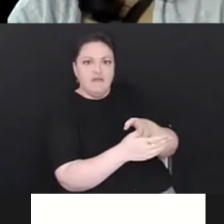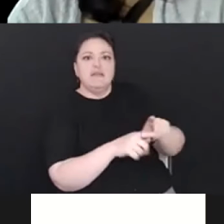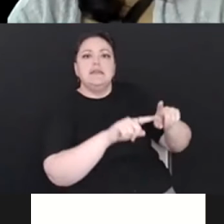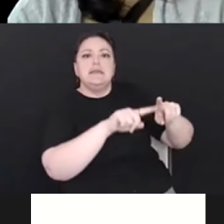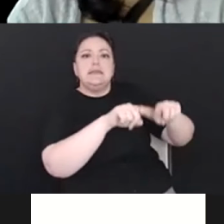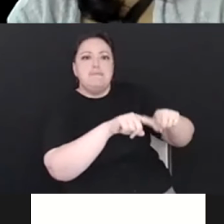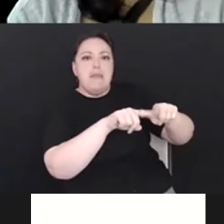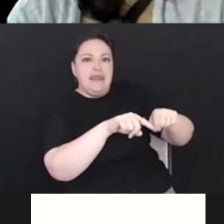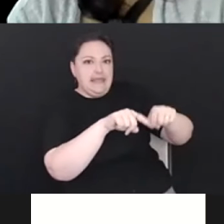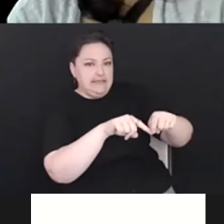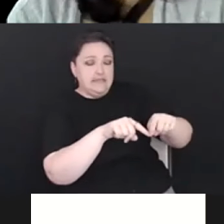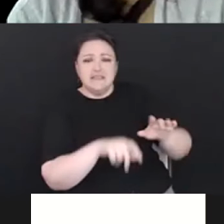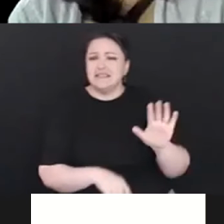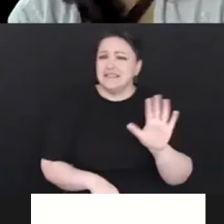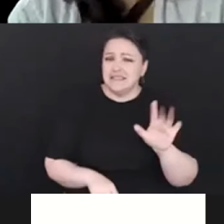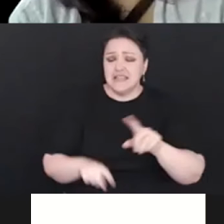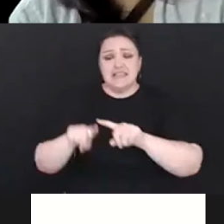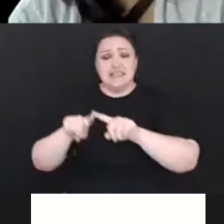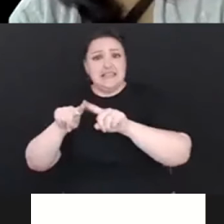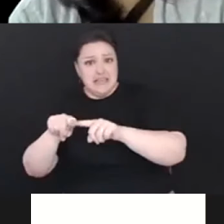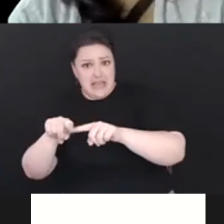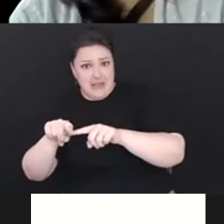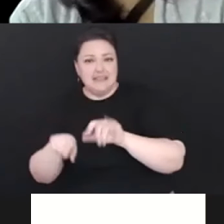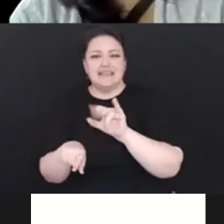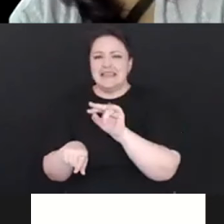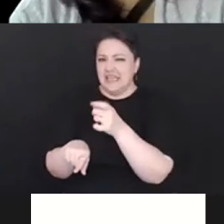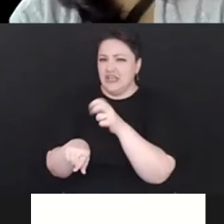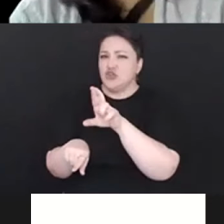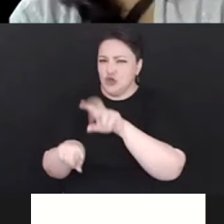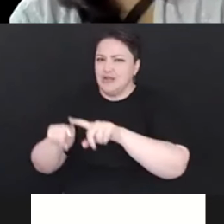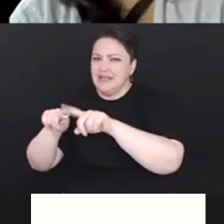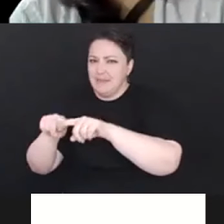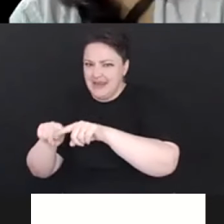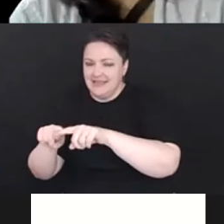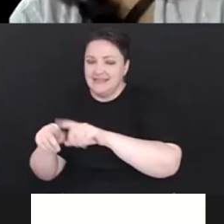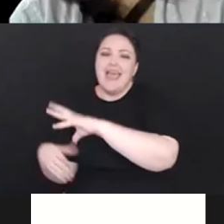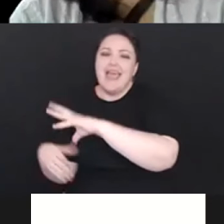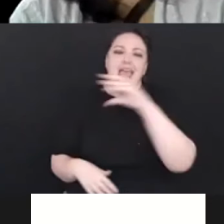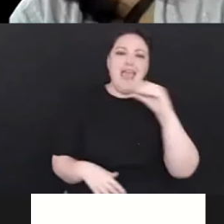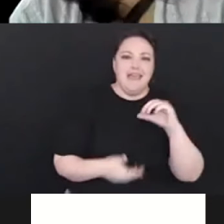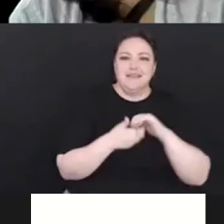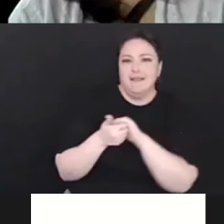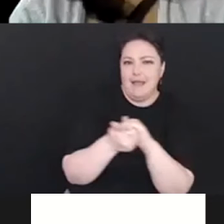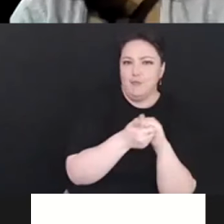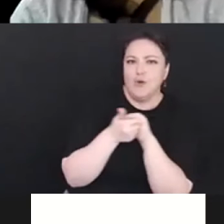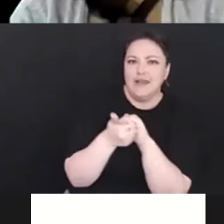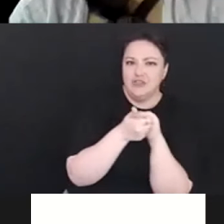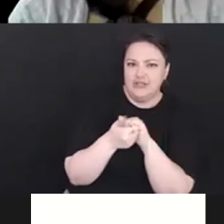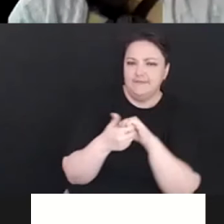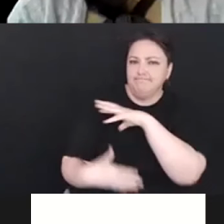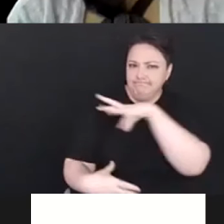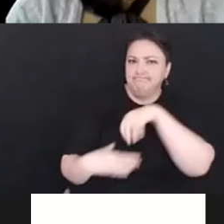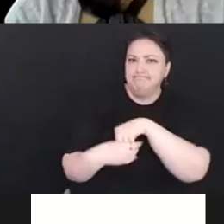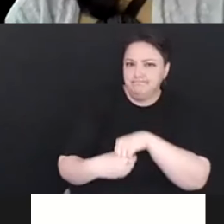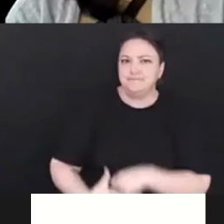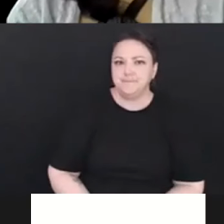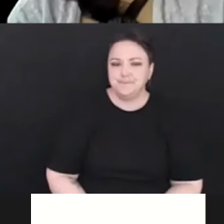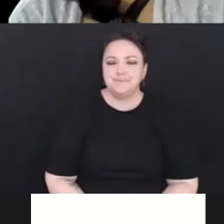in conversation with interdependence and col, and collaboration. And I see that there's